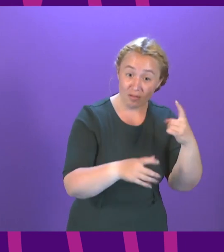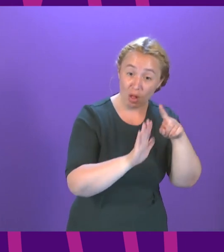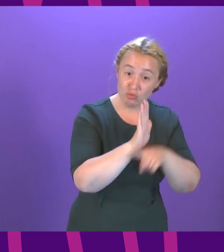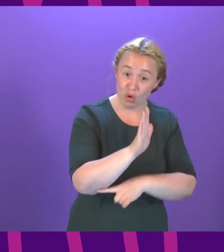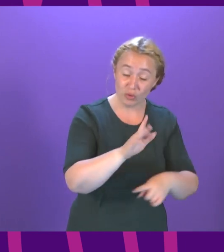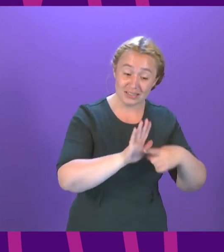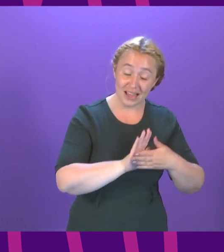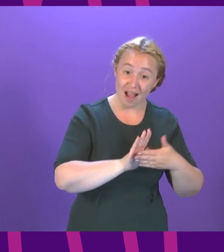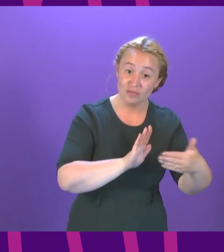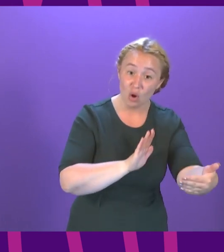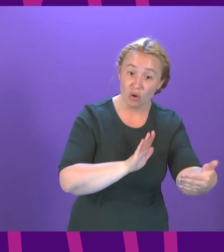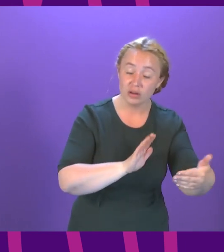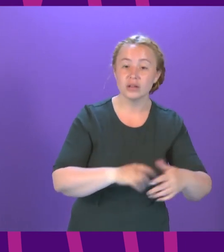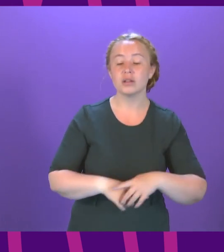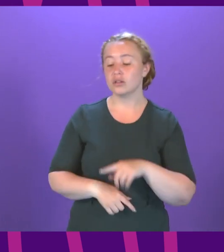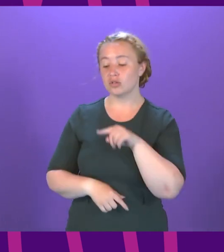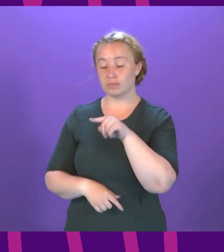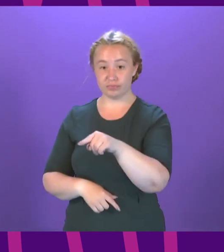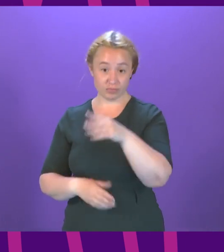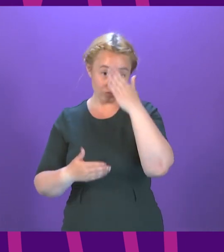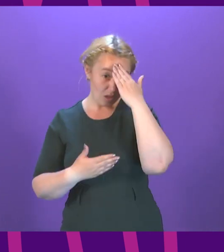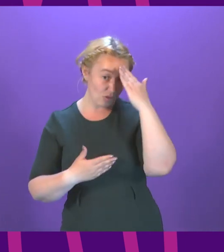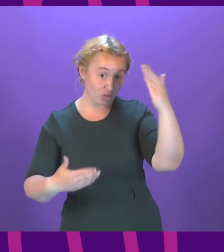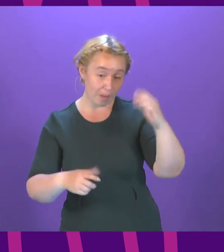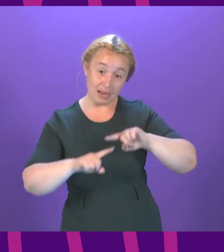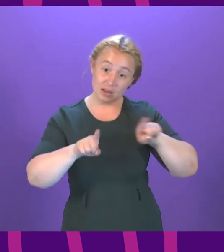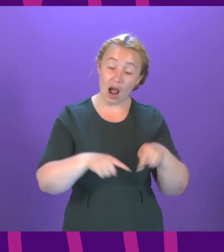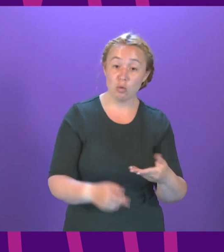say that it respects the rights of the Scottish, Welsh and Northern Irish Governments to take our